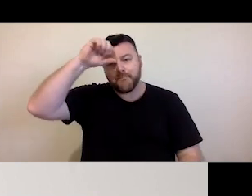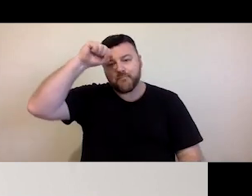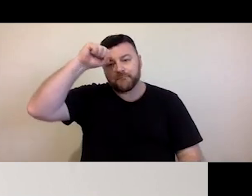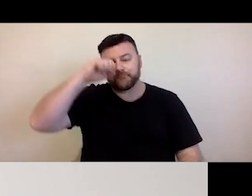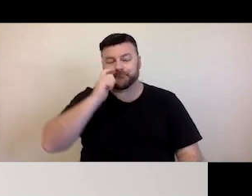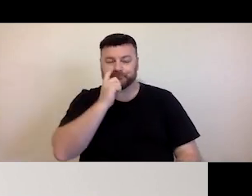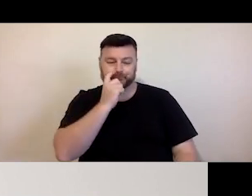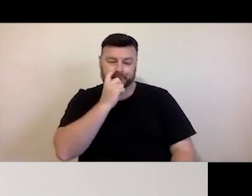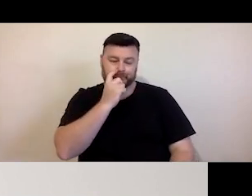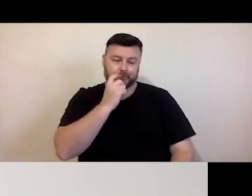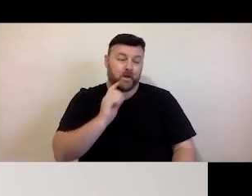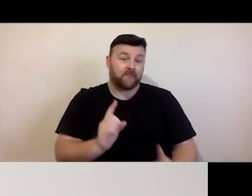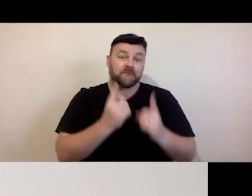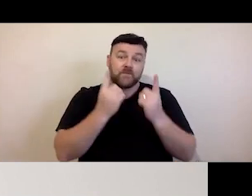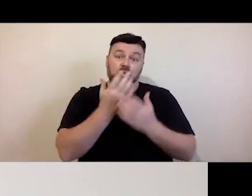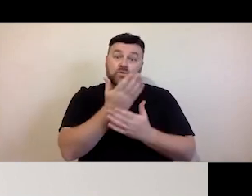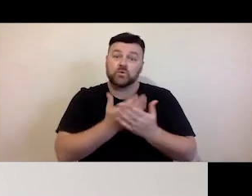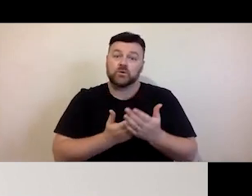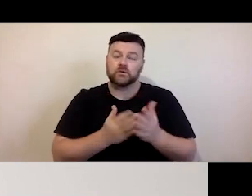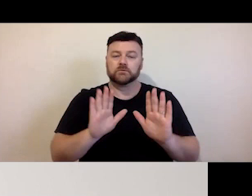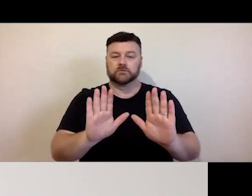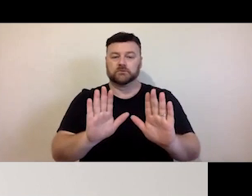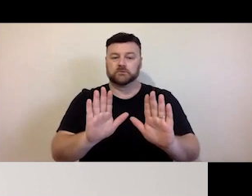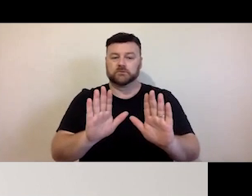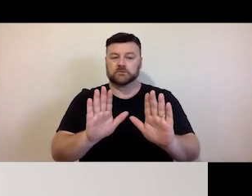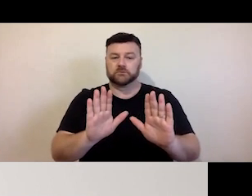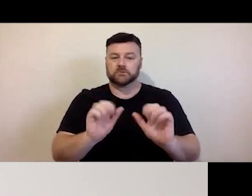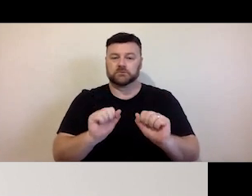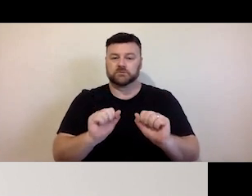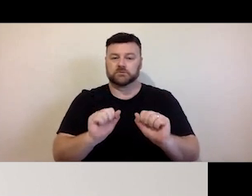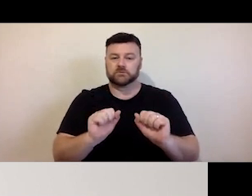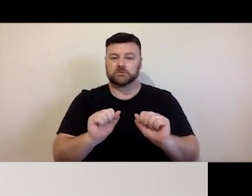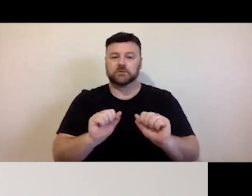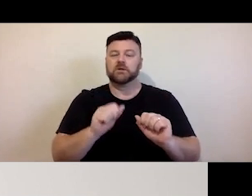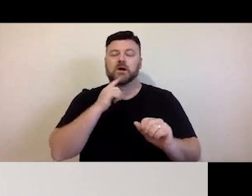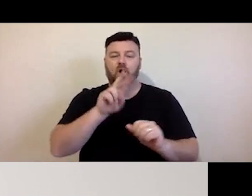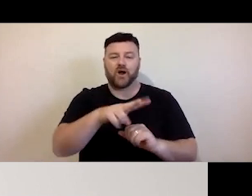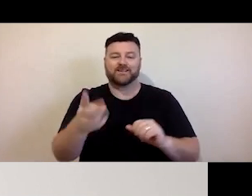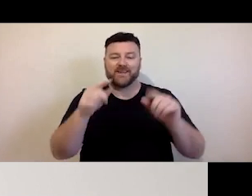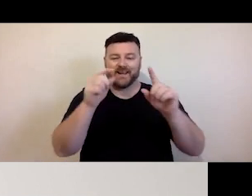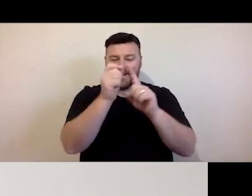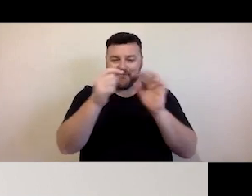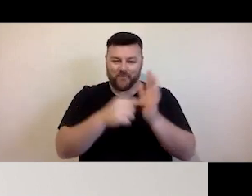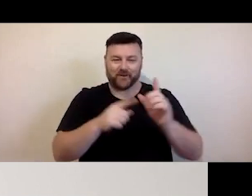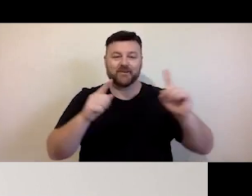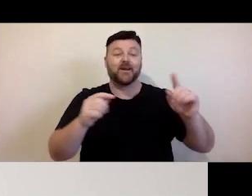sorry, I changed slides, above the brown rectangle is the text that